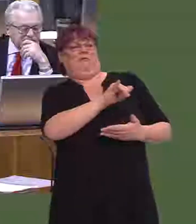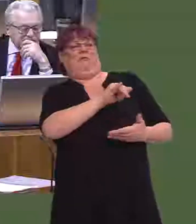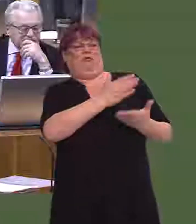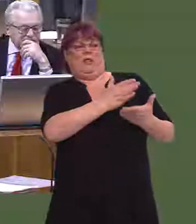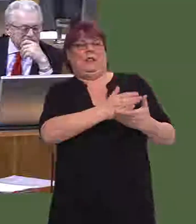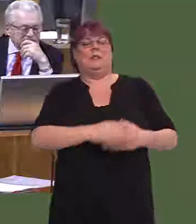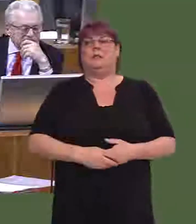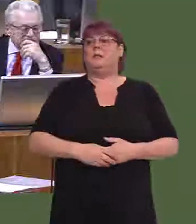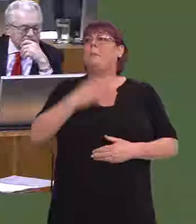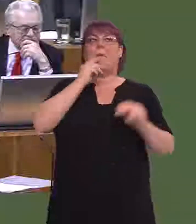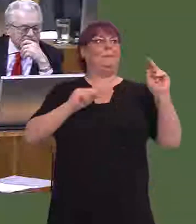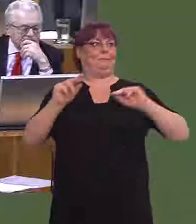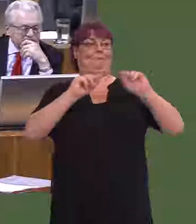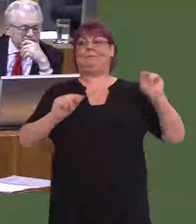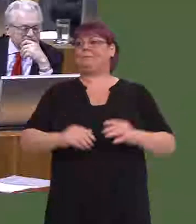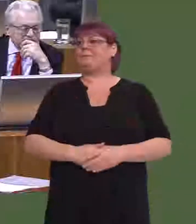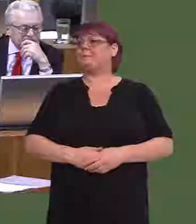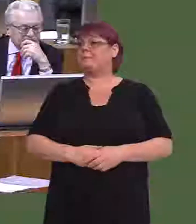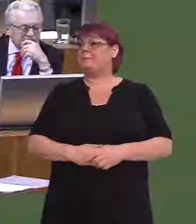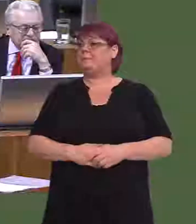Neil Hamilton AM: I'll have my apology next week, shall I, at the start of questions? [Interruption.]